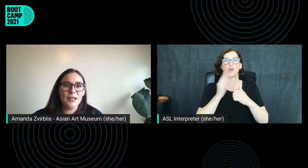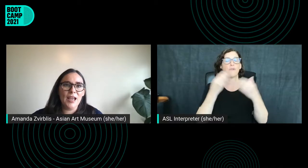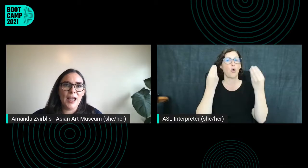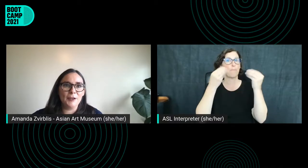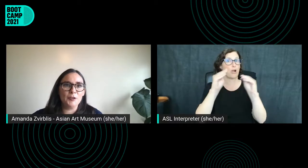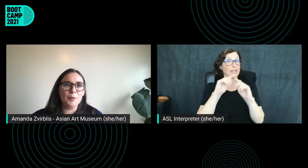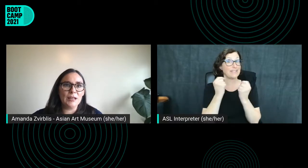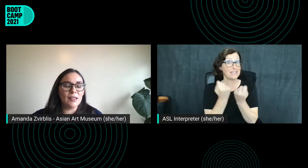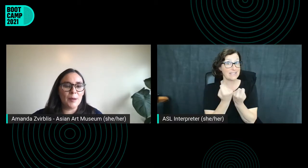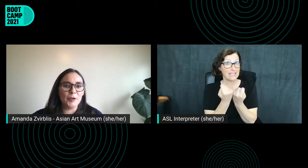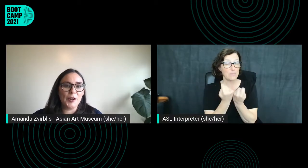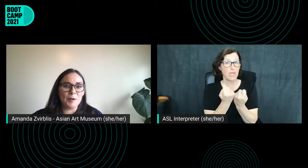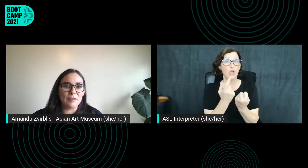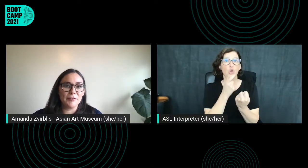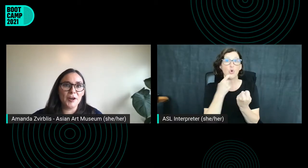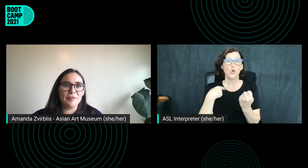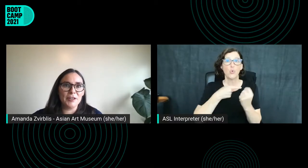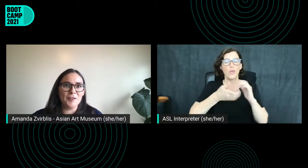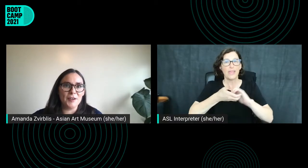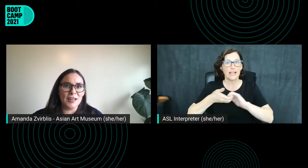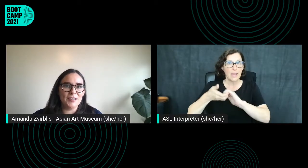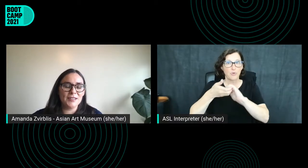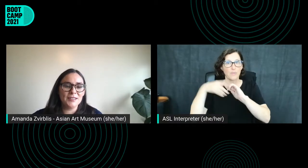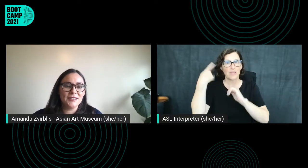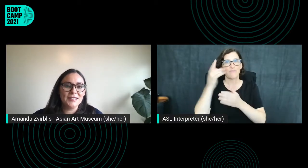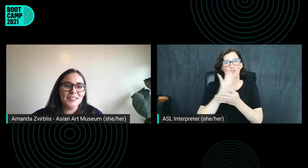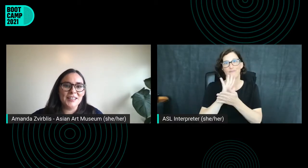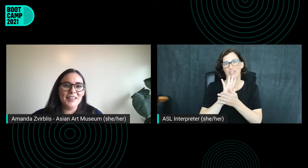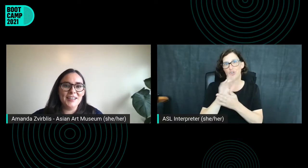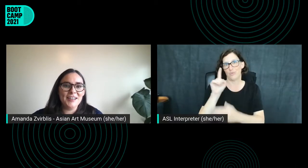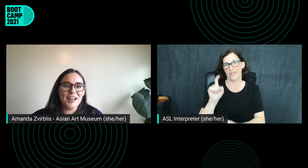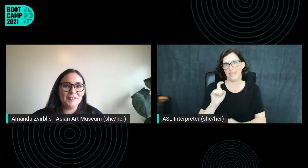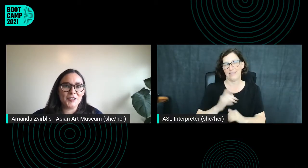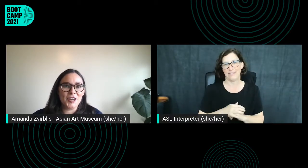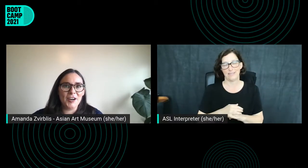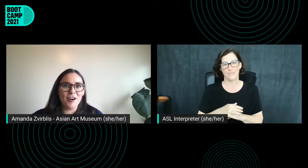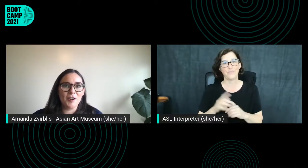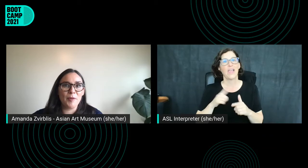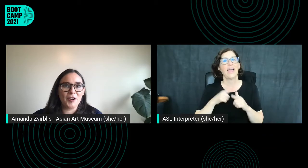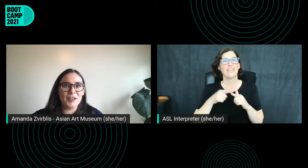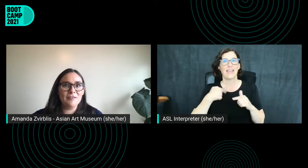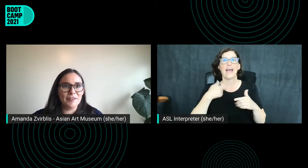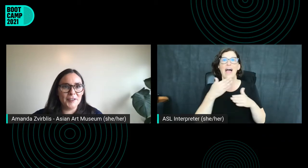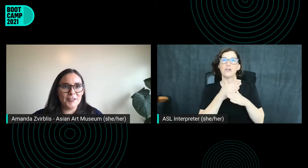and who we collaborate with for our video needs. Then I will share our marketing funnel